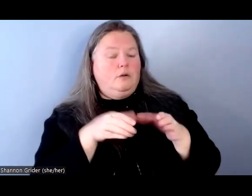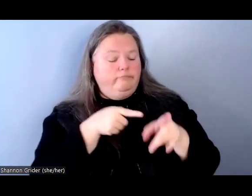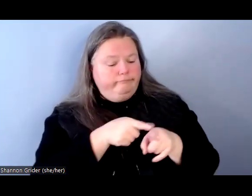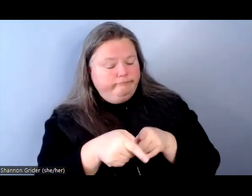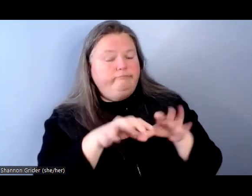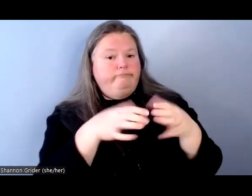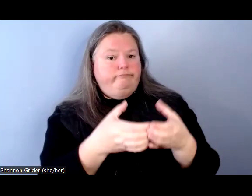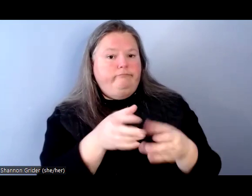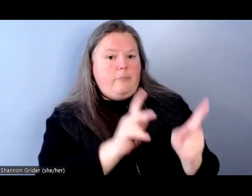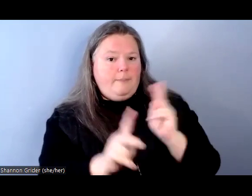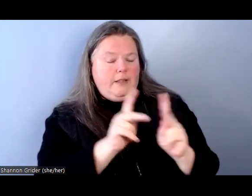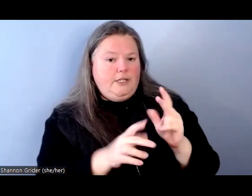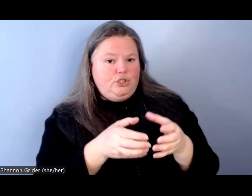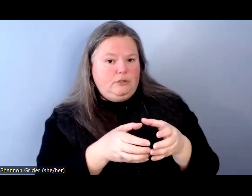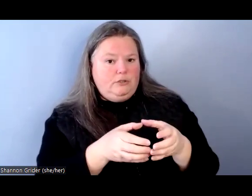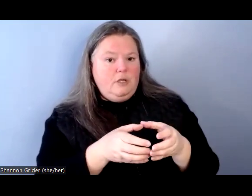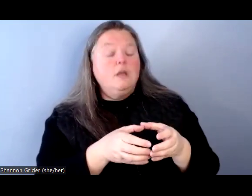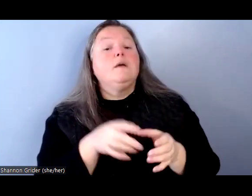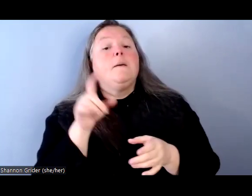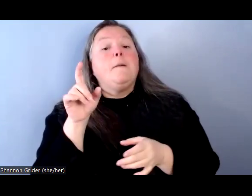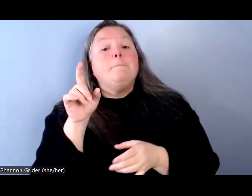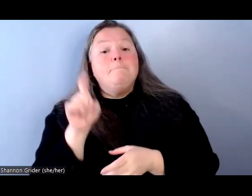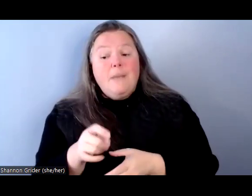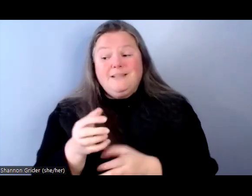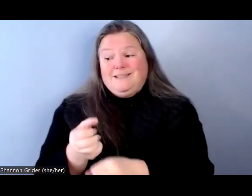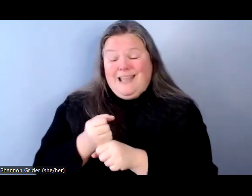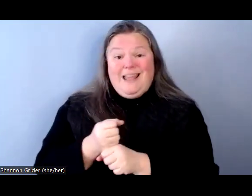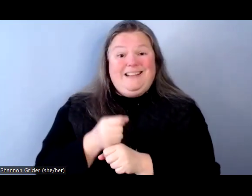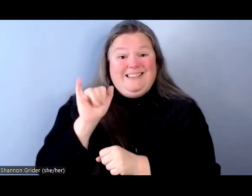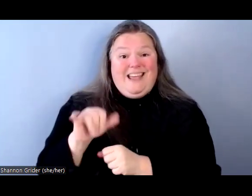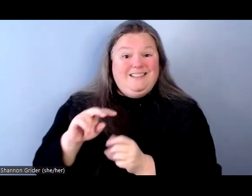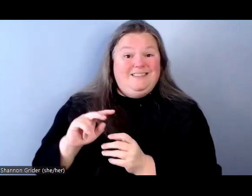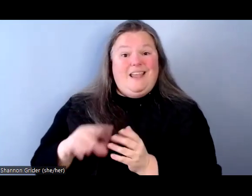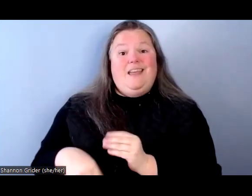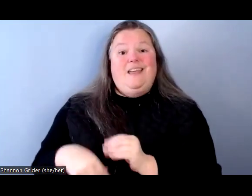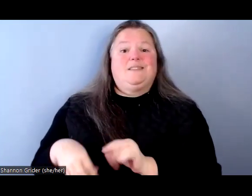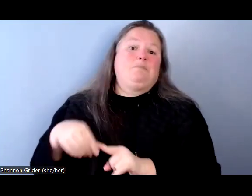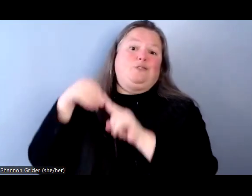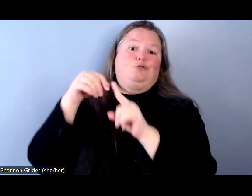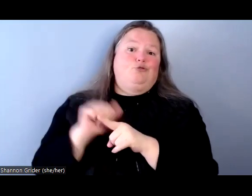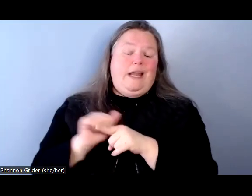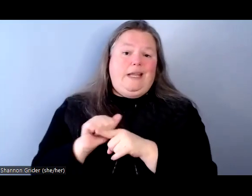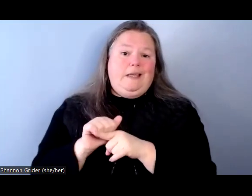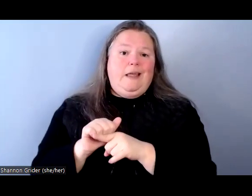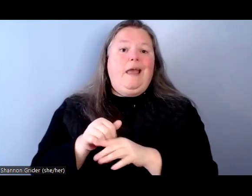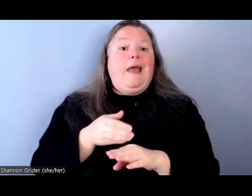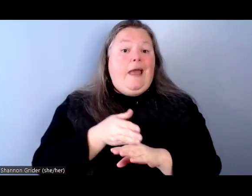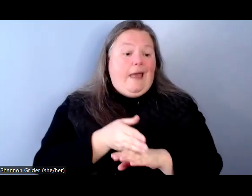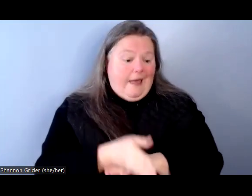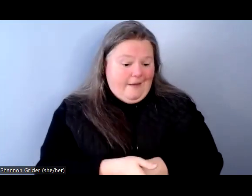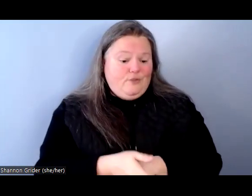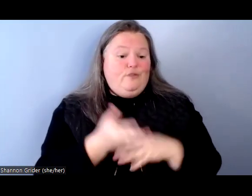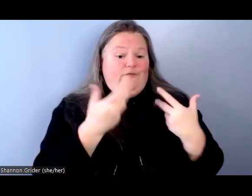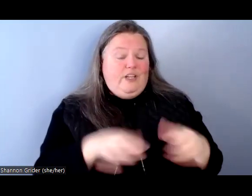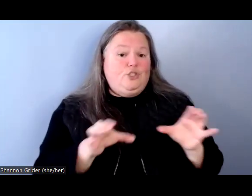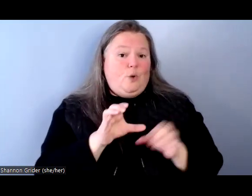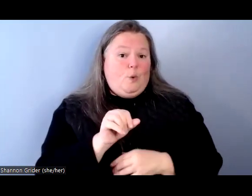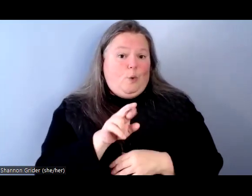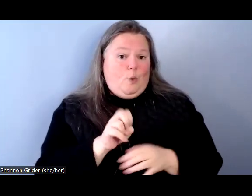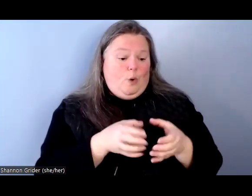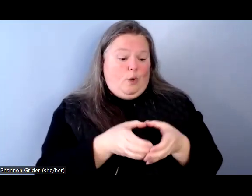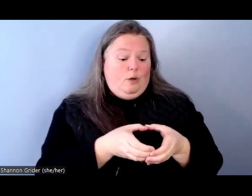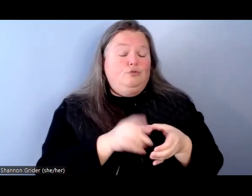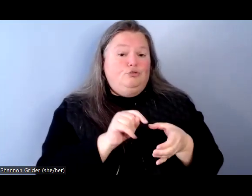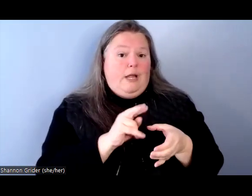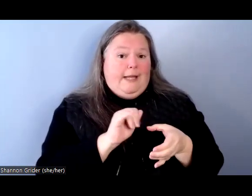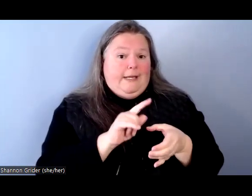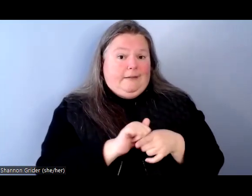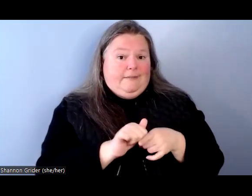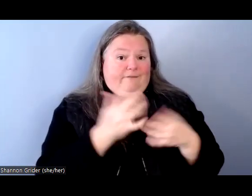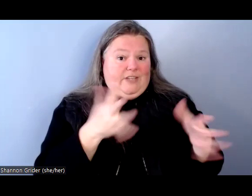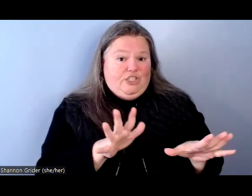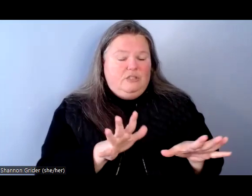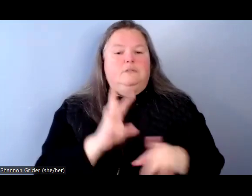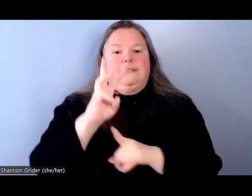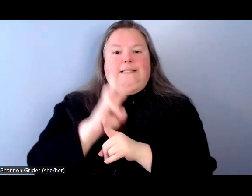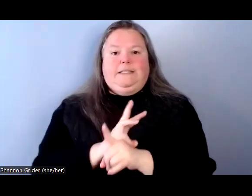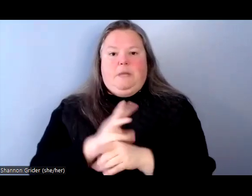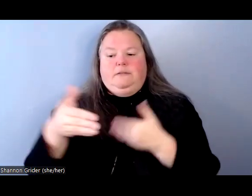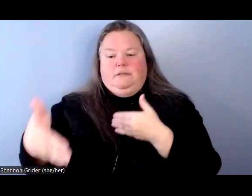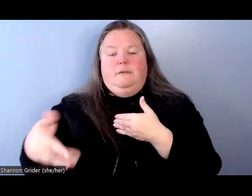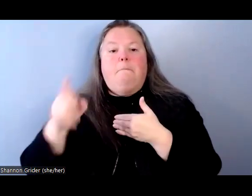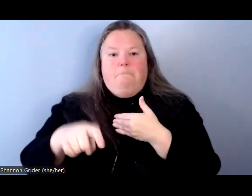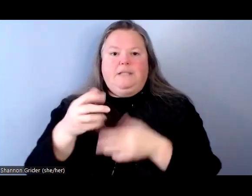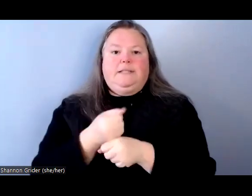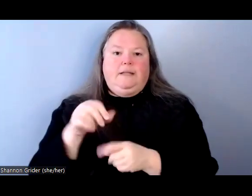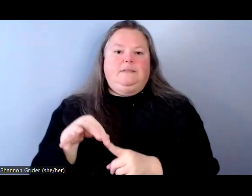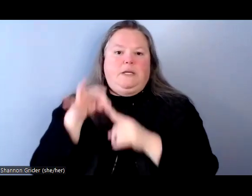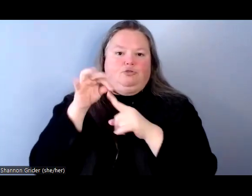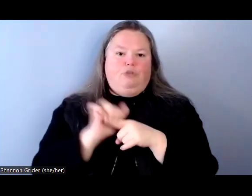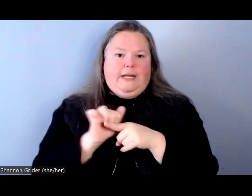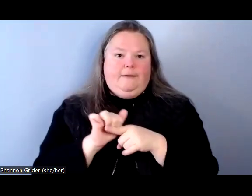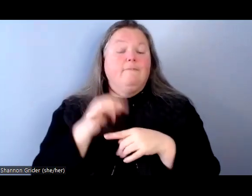population you serve, within six (6) months of your CORE training.